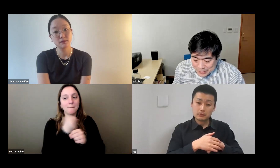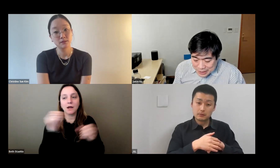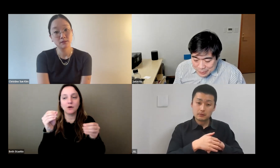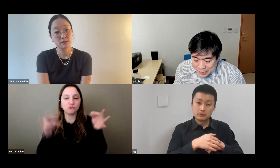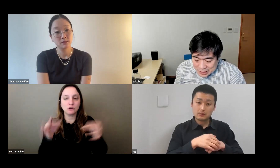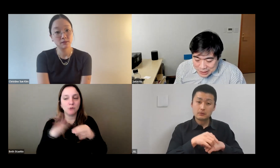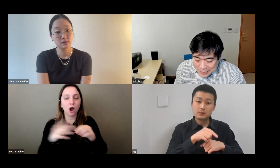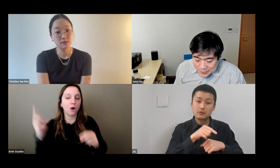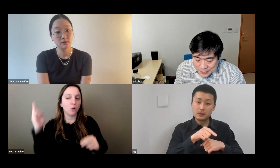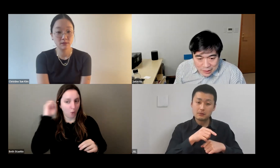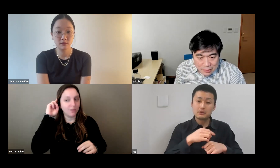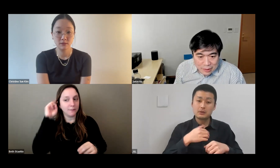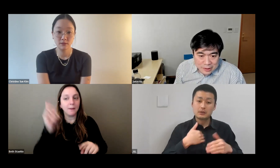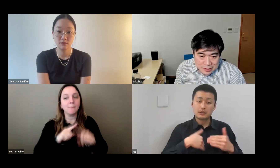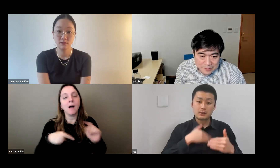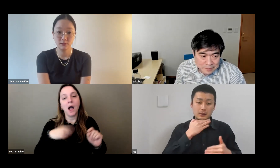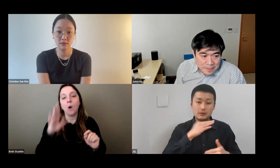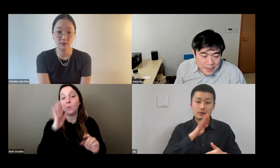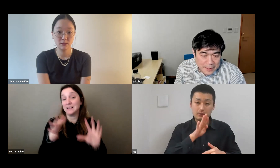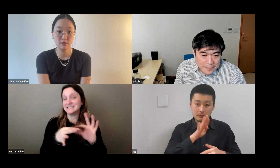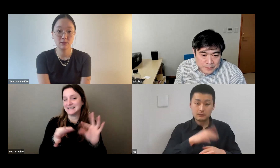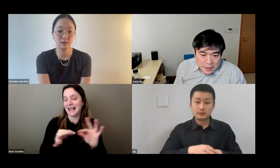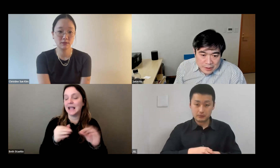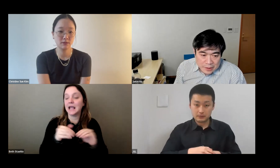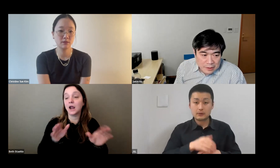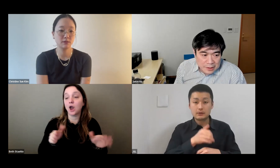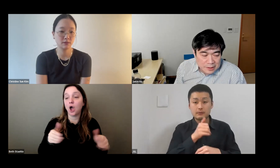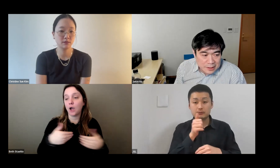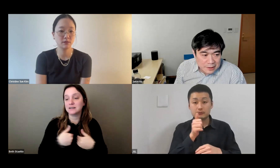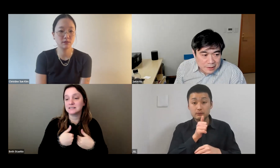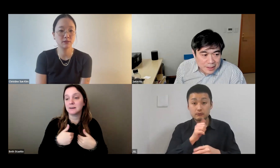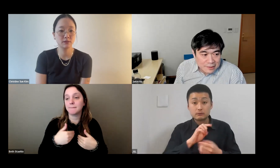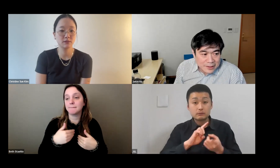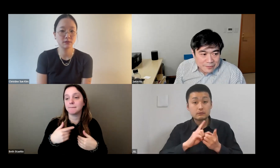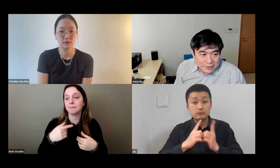but I will say in autism, you know, there is a lot of effort